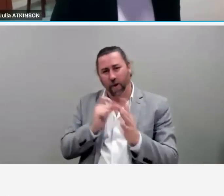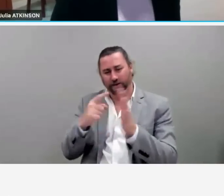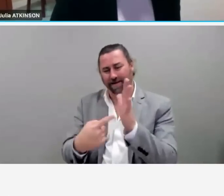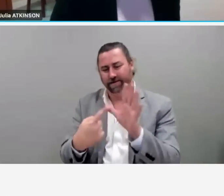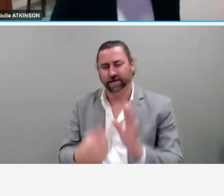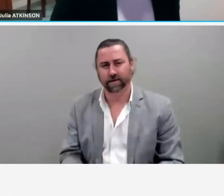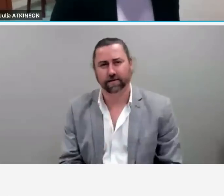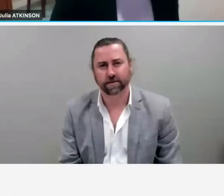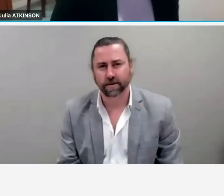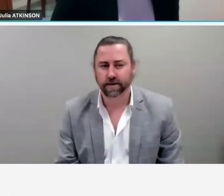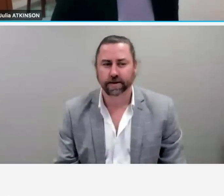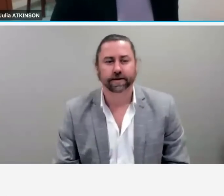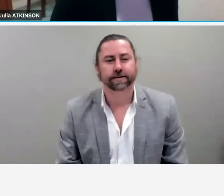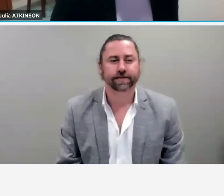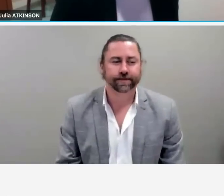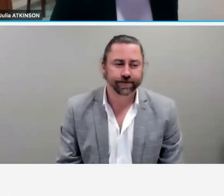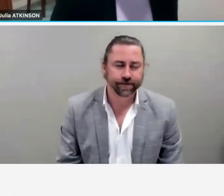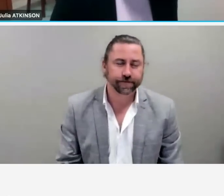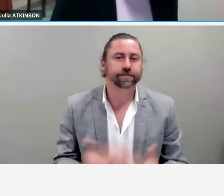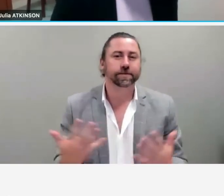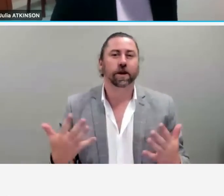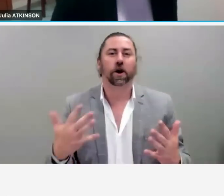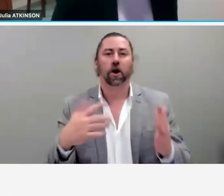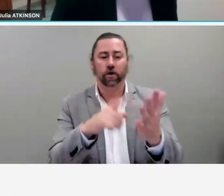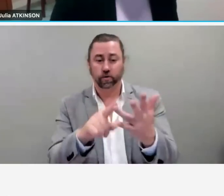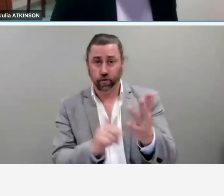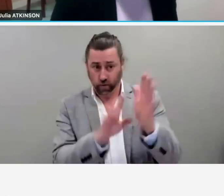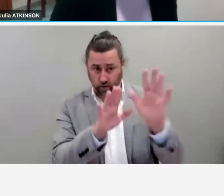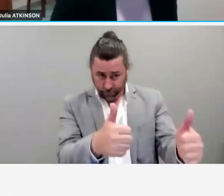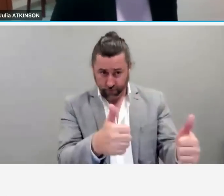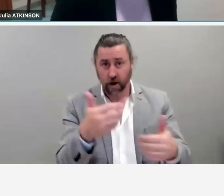So work to refine the prototype assessment tool and the assessment processes, that will continue